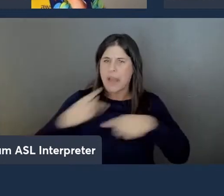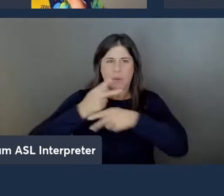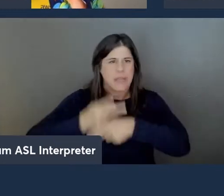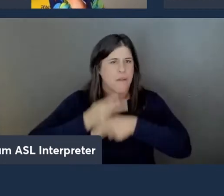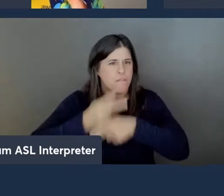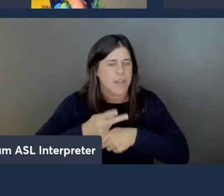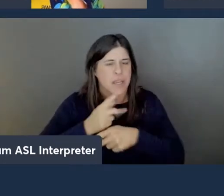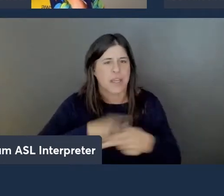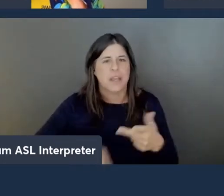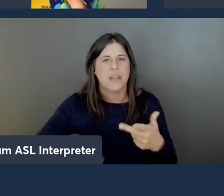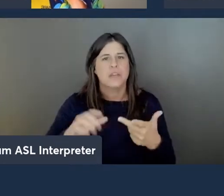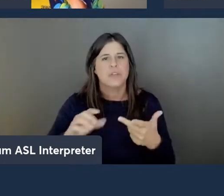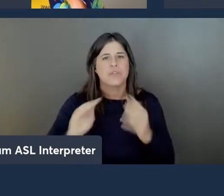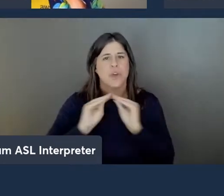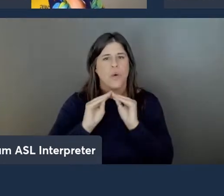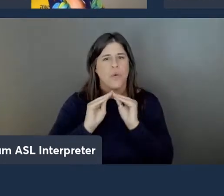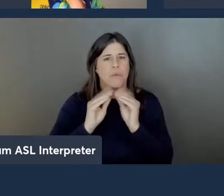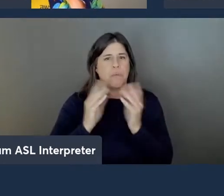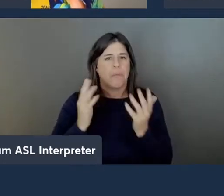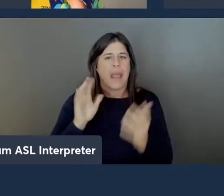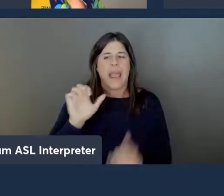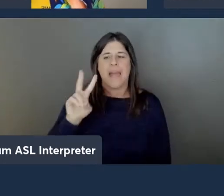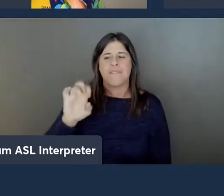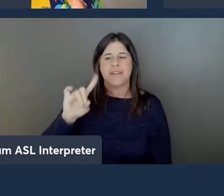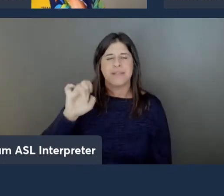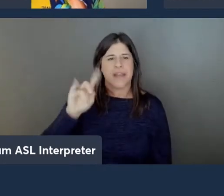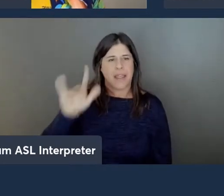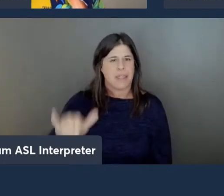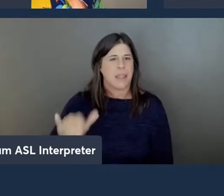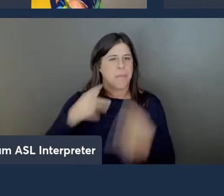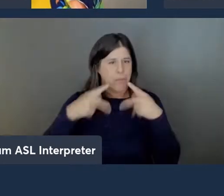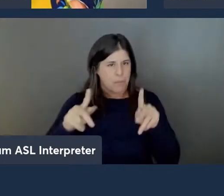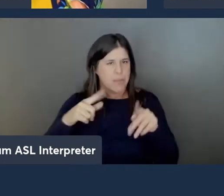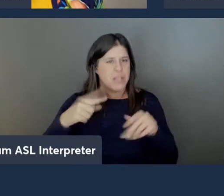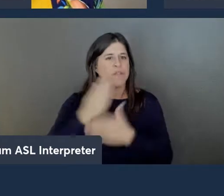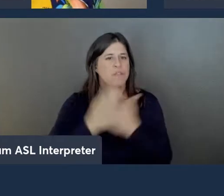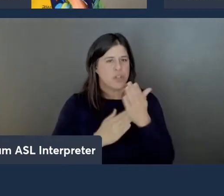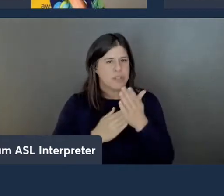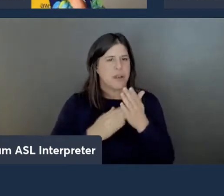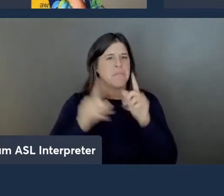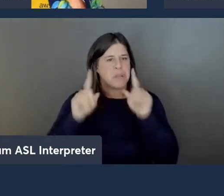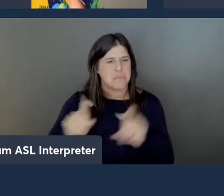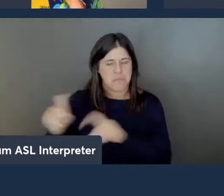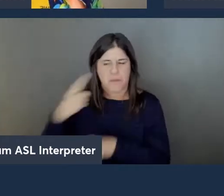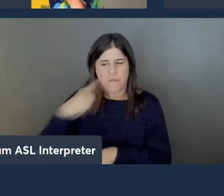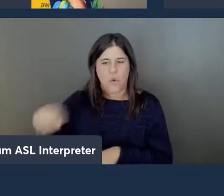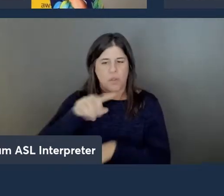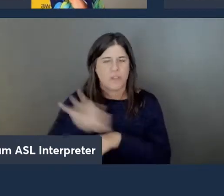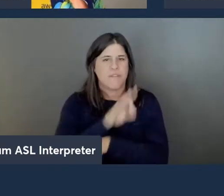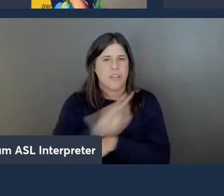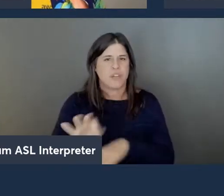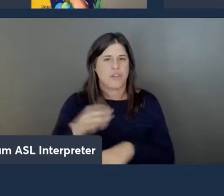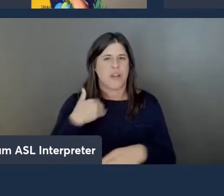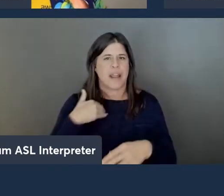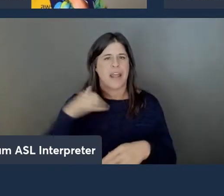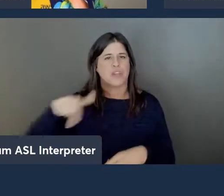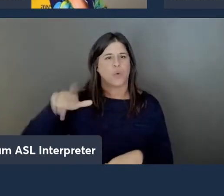So Evidently allows for experimentation on new features, and it provides quantitative insights